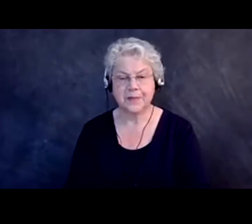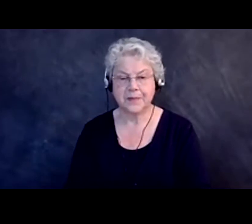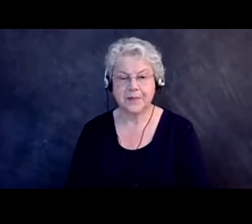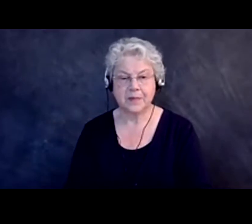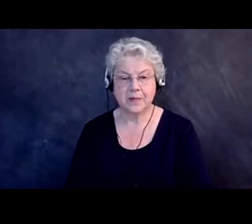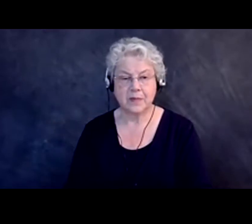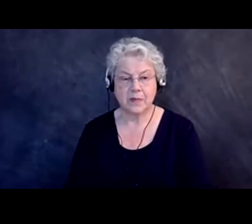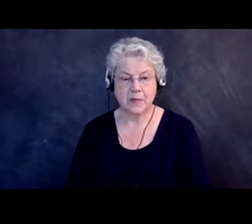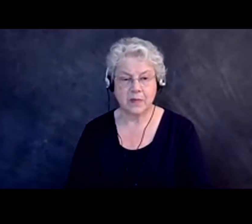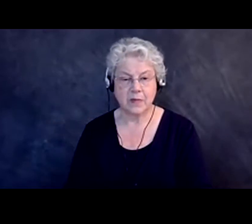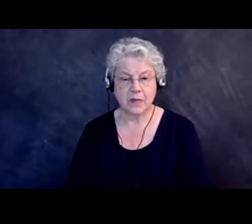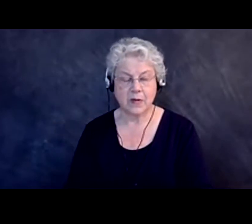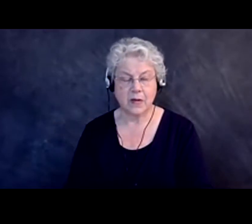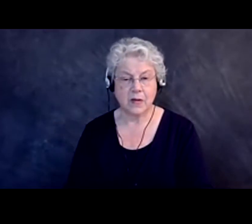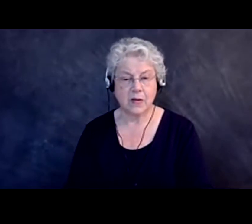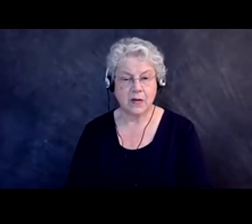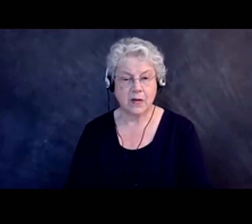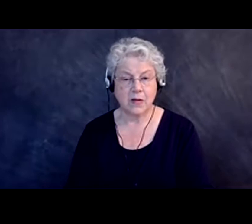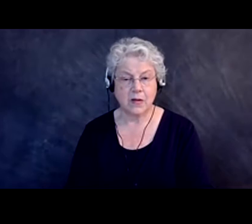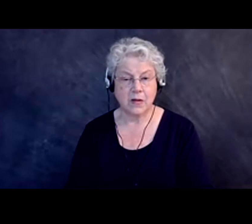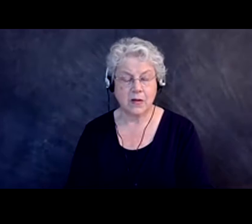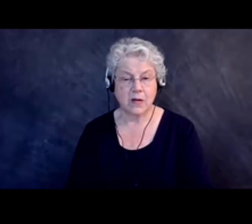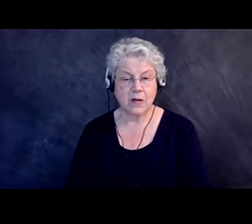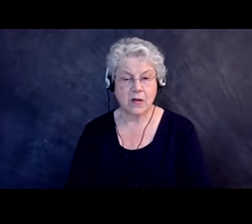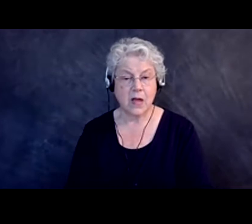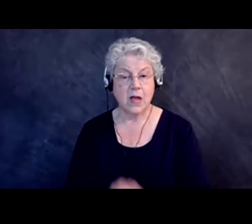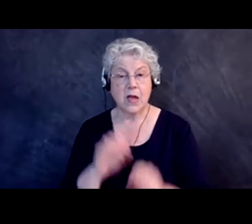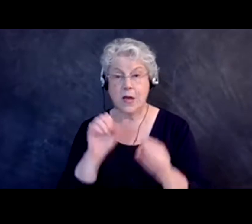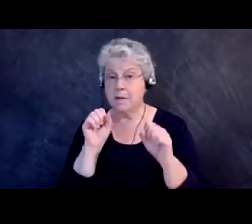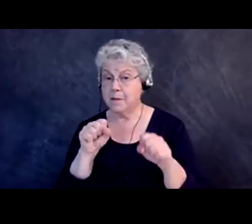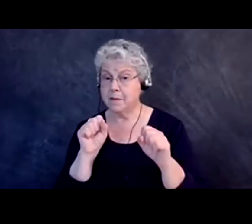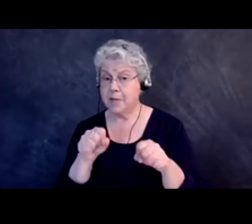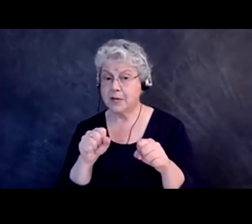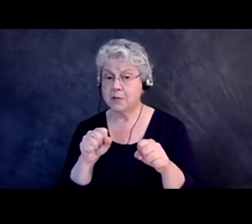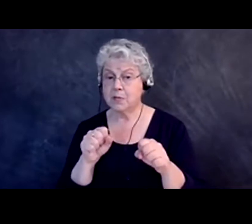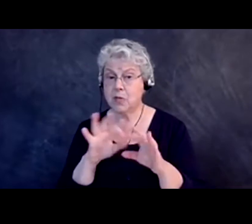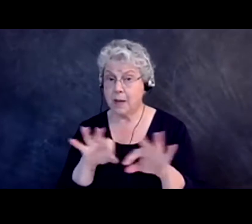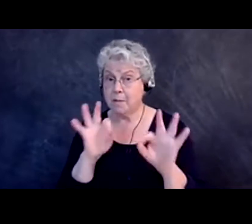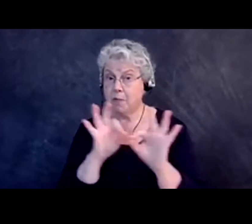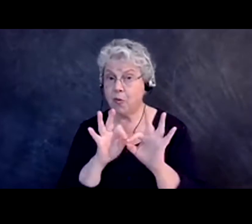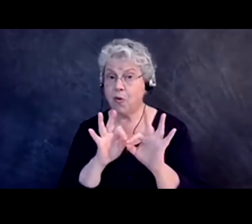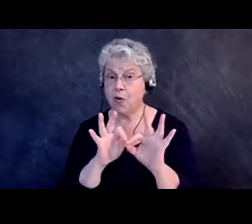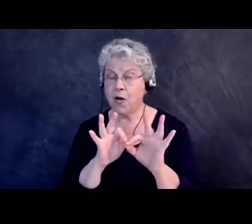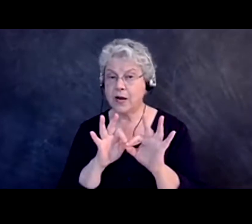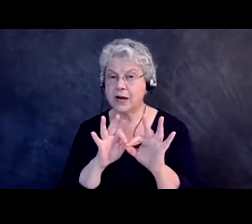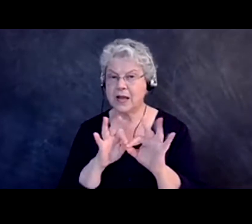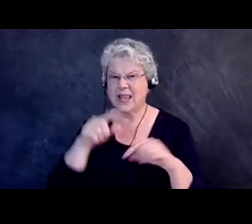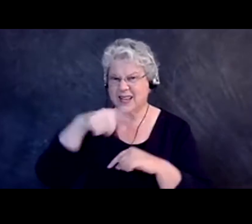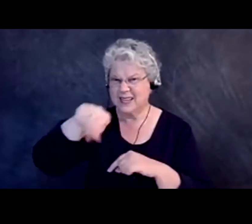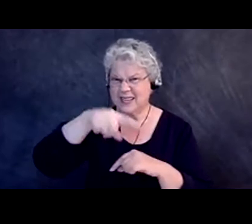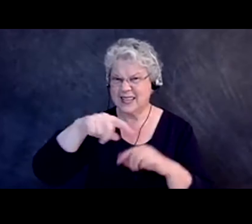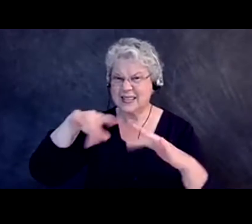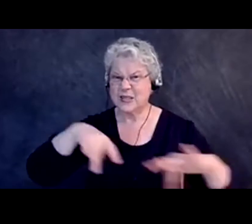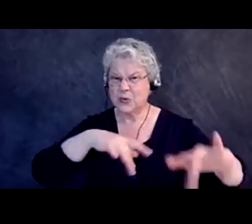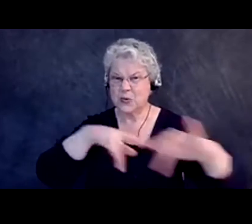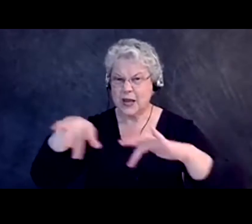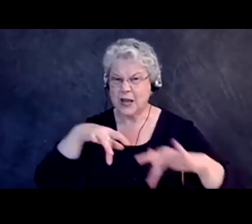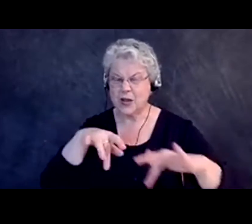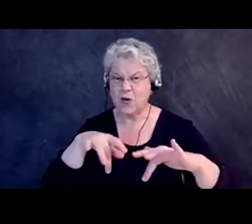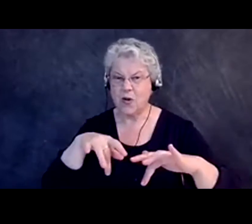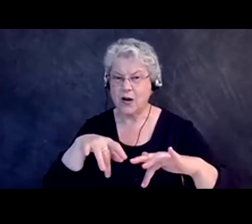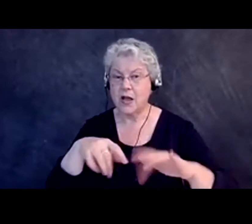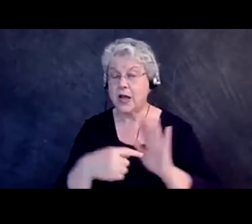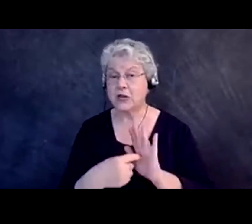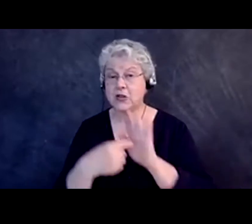like very important because this is being recorded to share this with chief and council and the ones